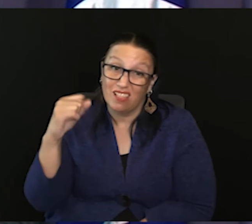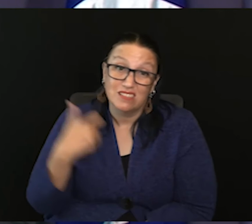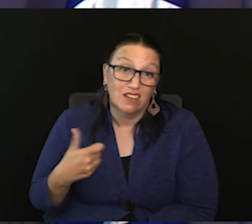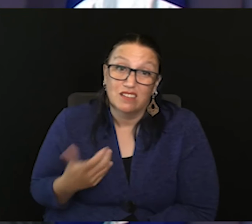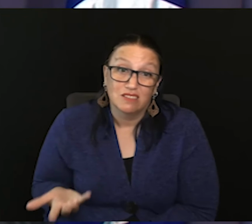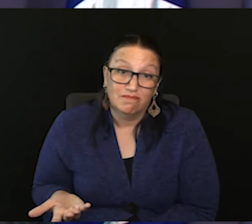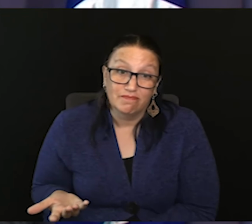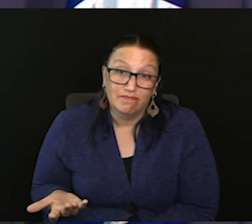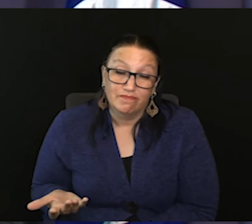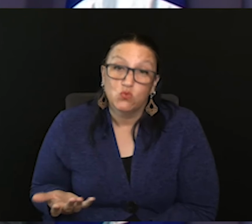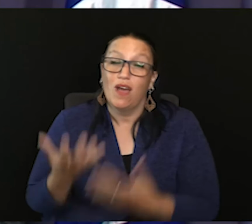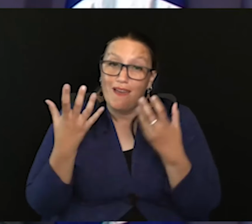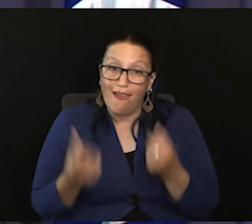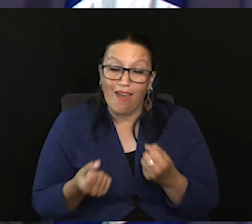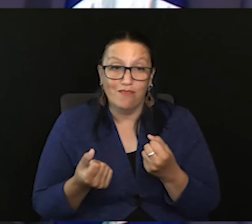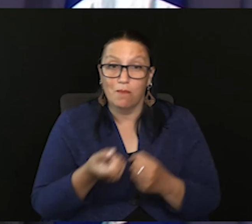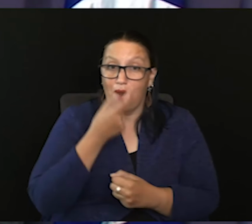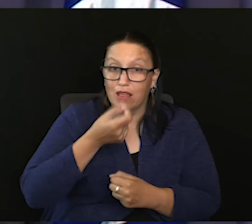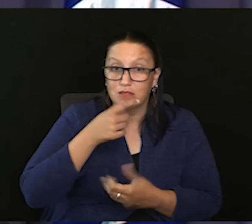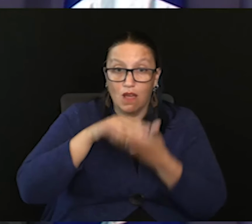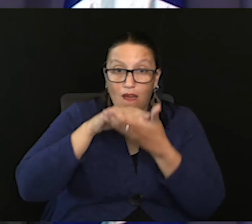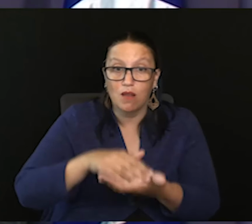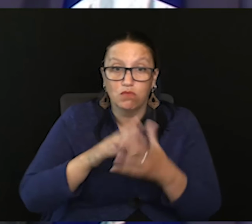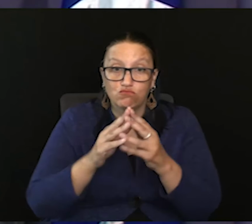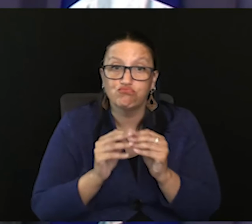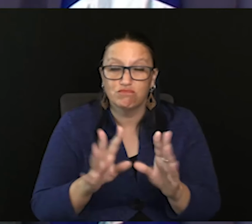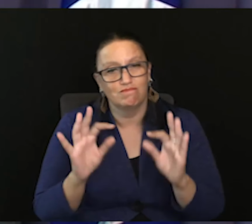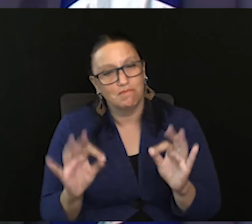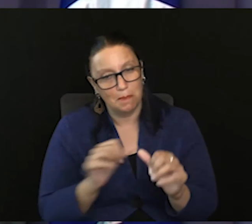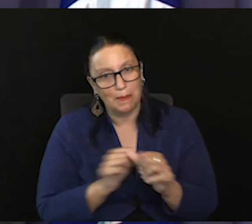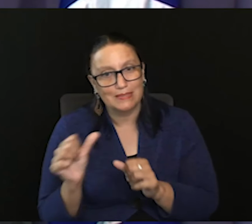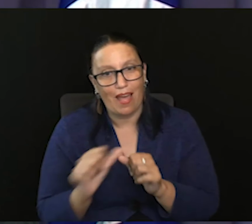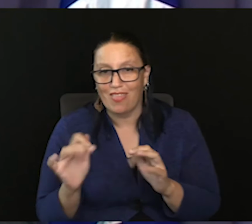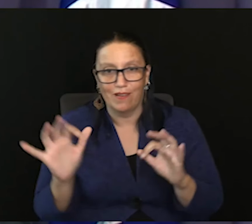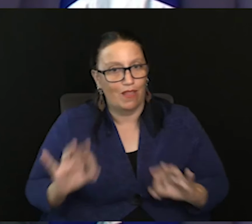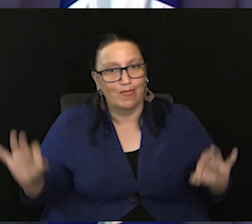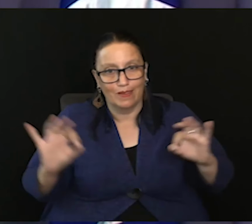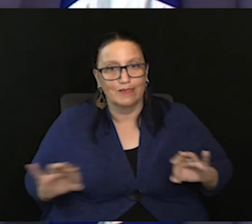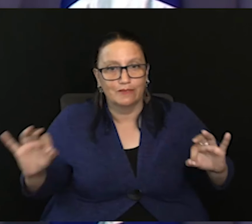And so in this case, having a treatment is also beneficial even if you are vaccinated.